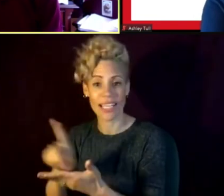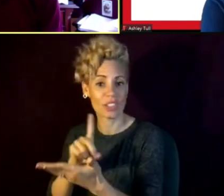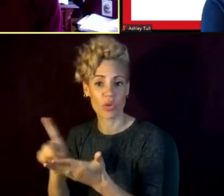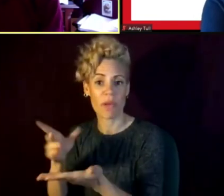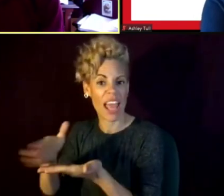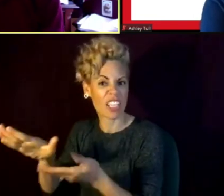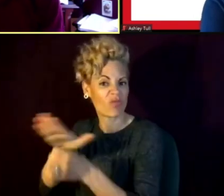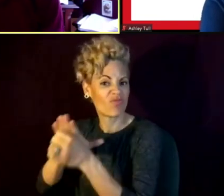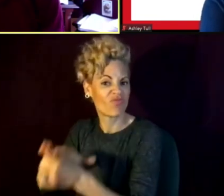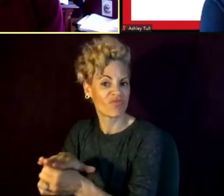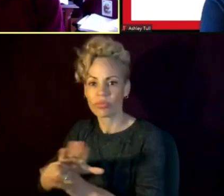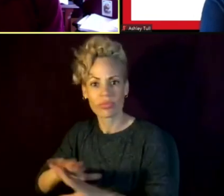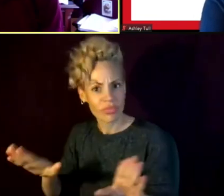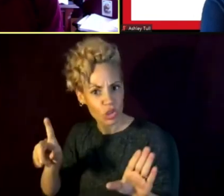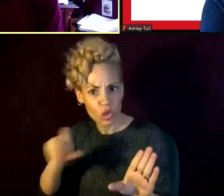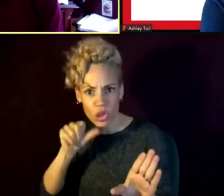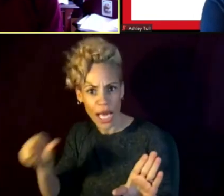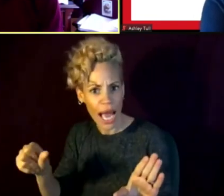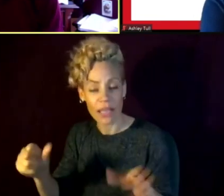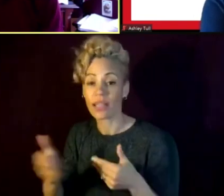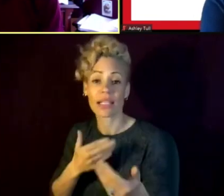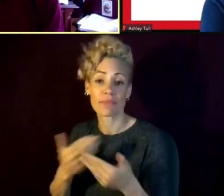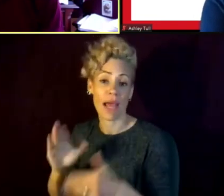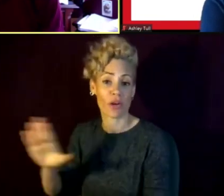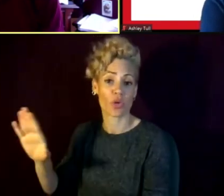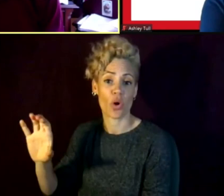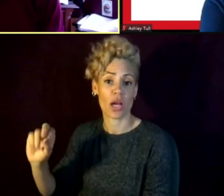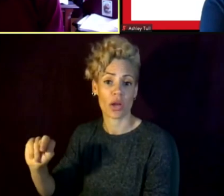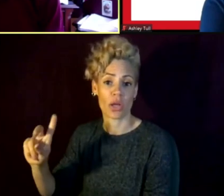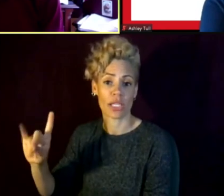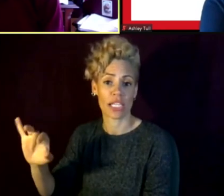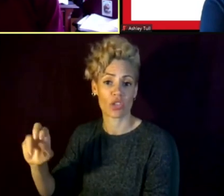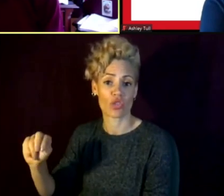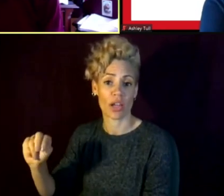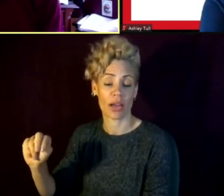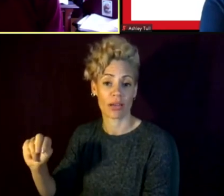no matter what your condition is. The question is, can you do the job?